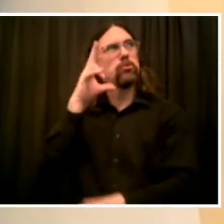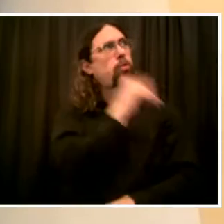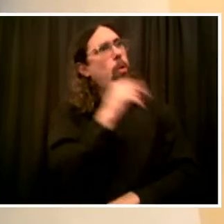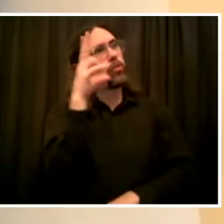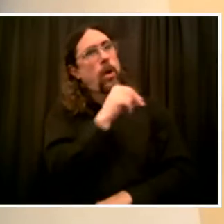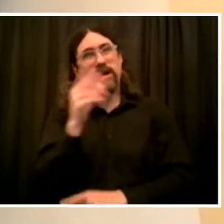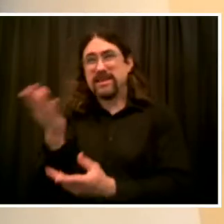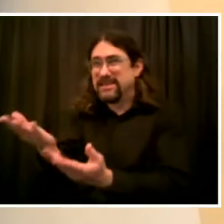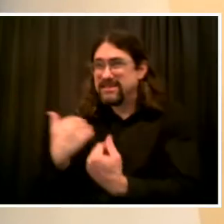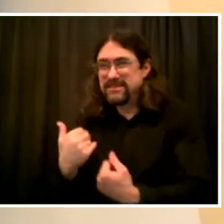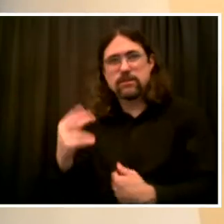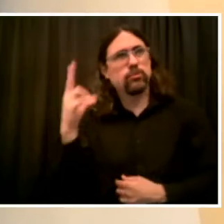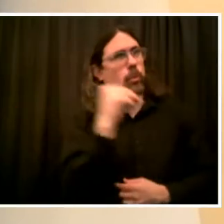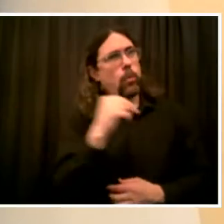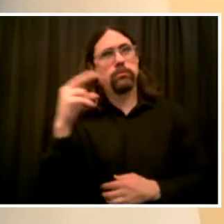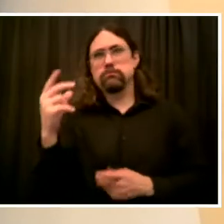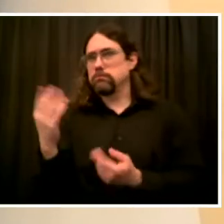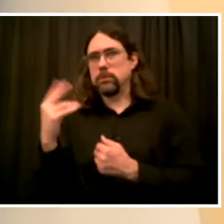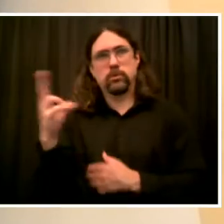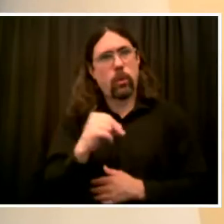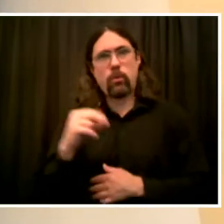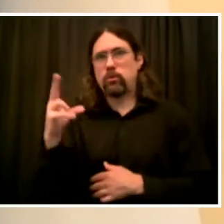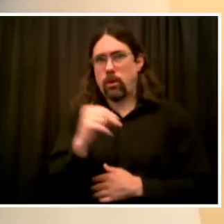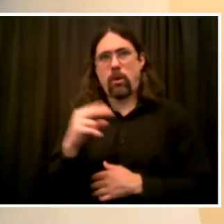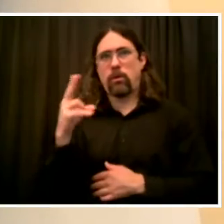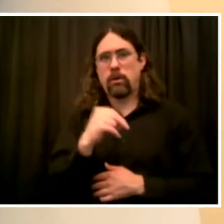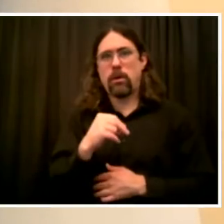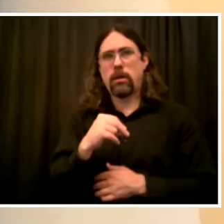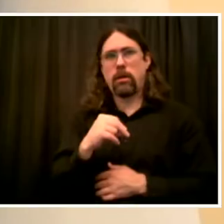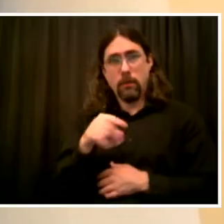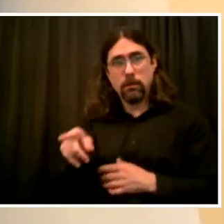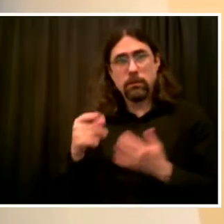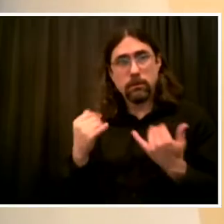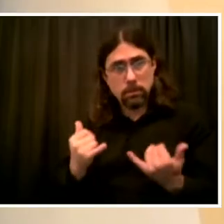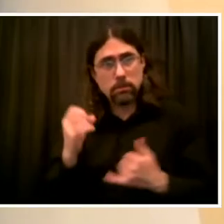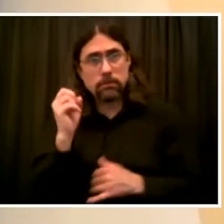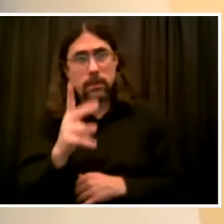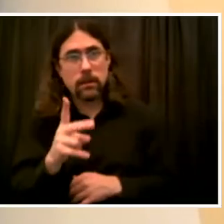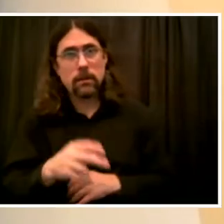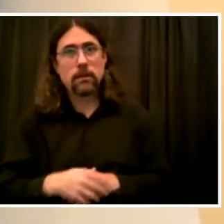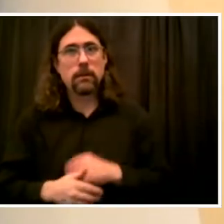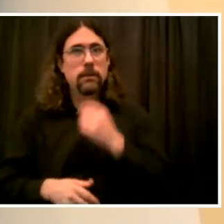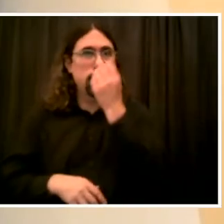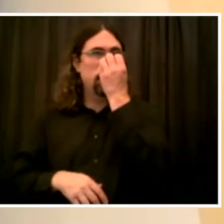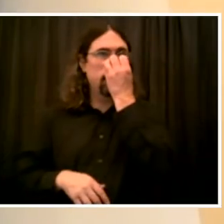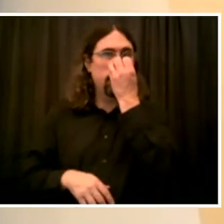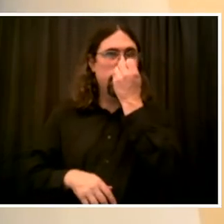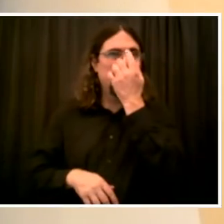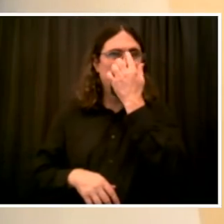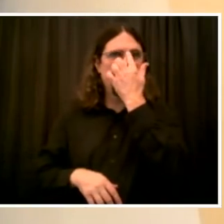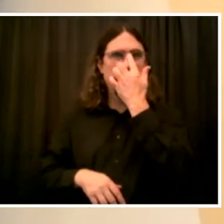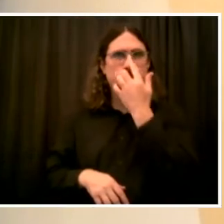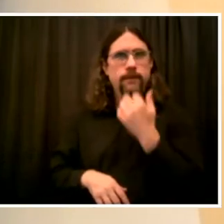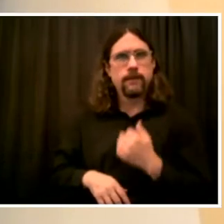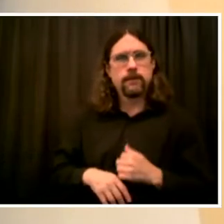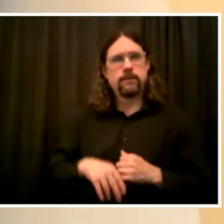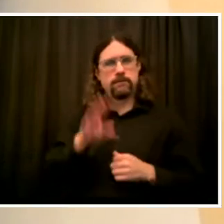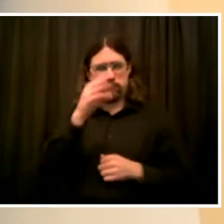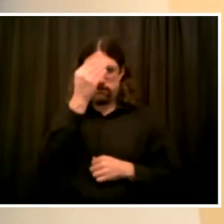ONR TANPOSRTATION AND GO TO A SHELTER. IT'S NOT THAT THE ENGAGEMENT ISS UE IS, YOU KNOW, YOU NEED SOMEBODY WHO